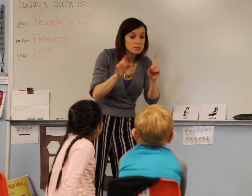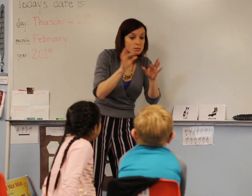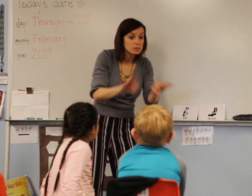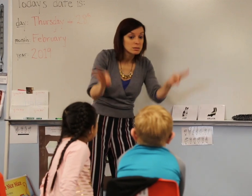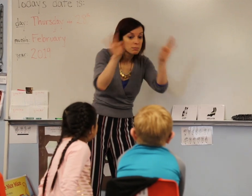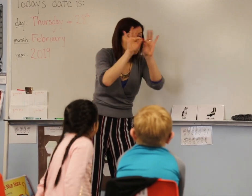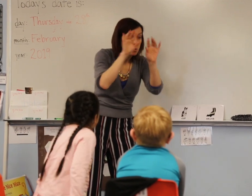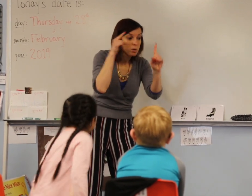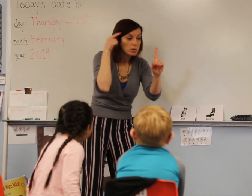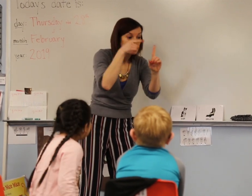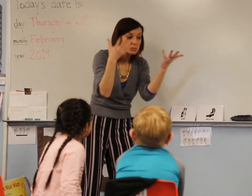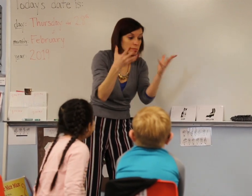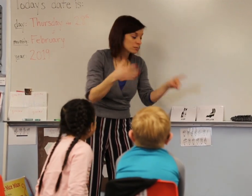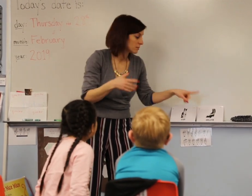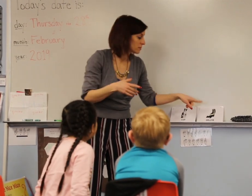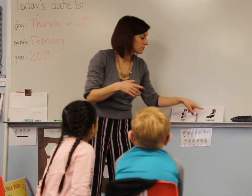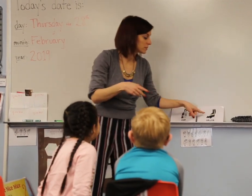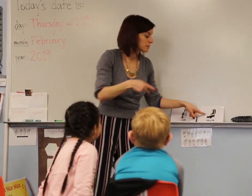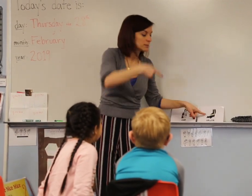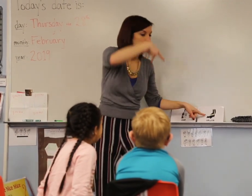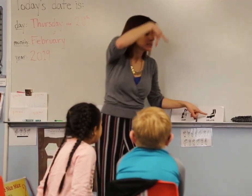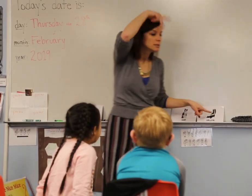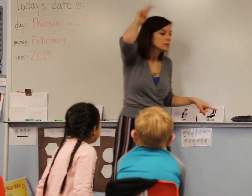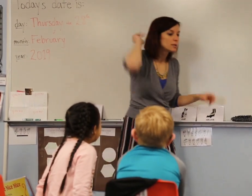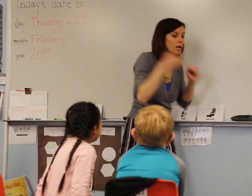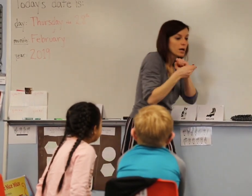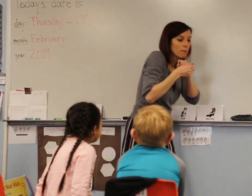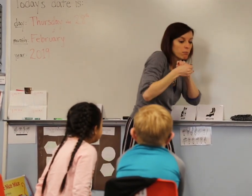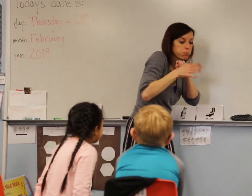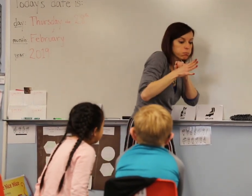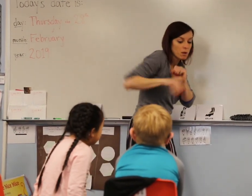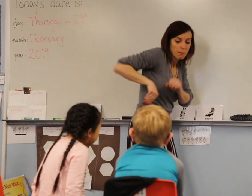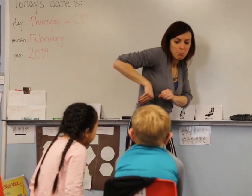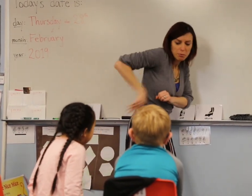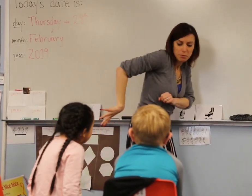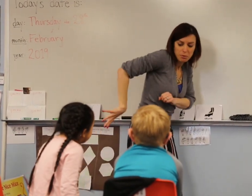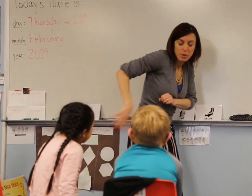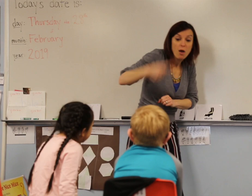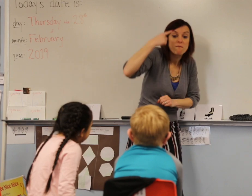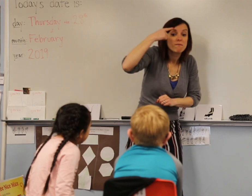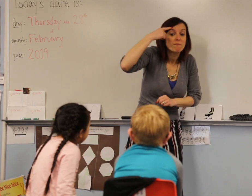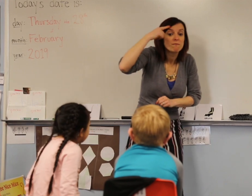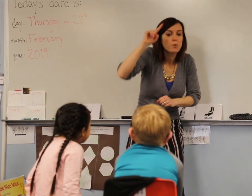that may be but they don't have a fluency in a language so often we're